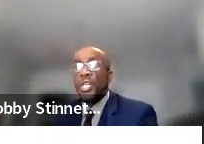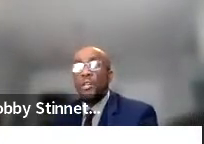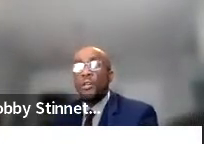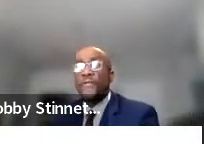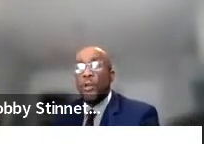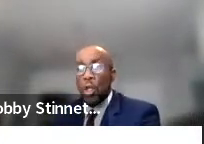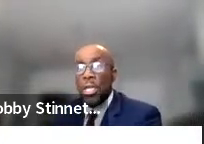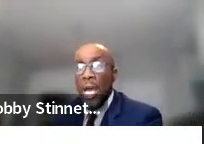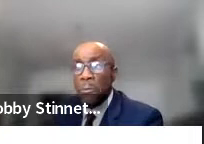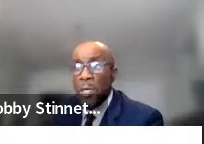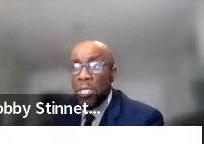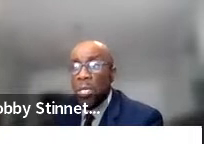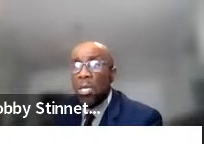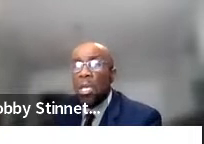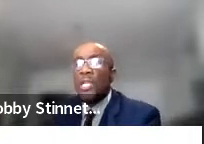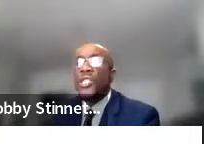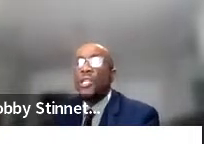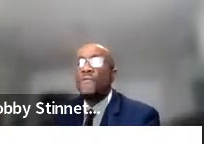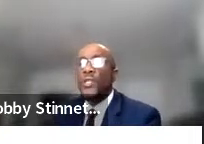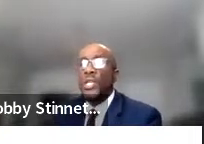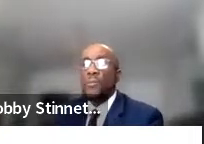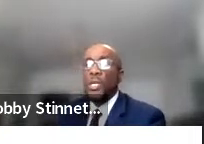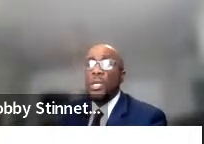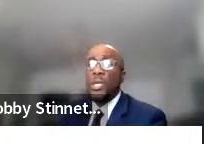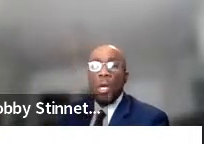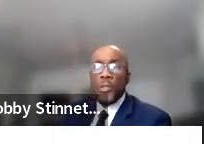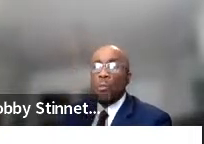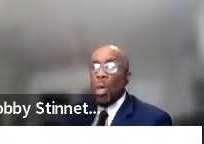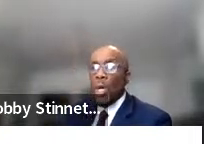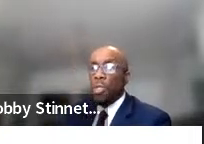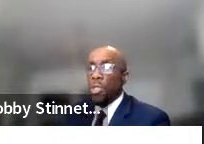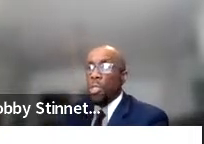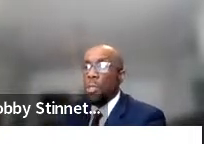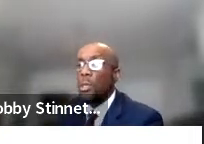Center for Ergonomics and Center for Disability Health and Wellness.